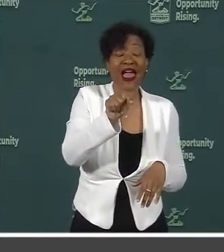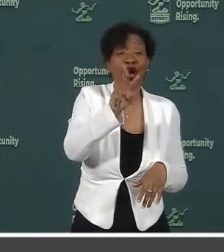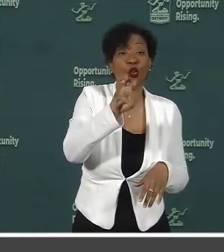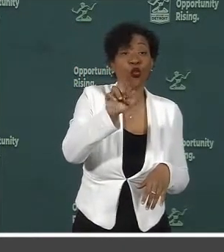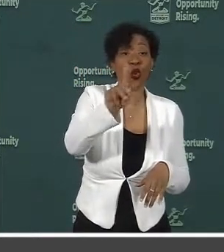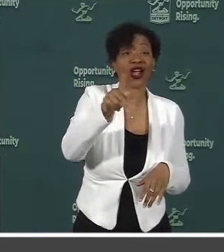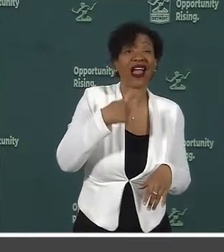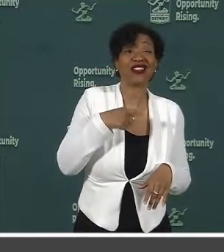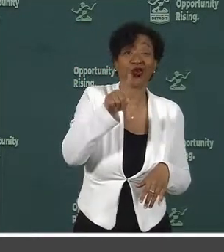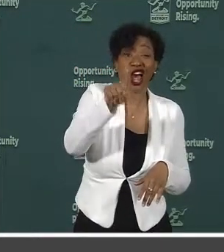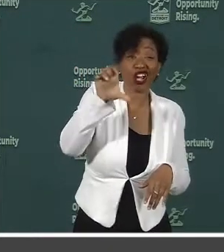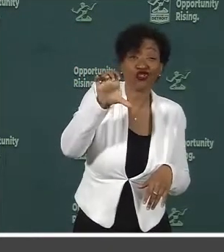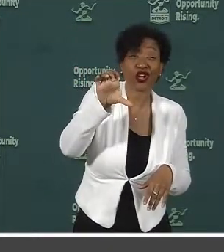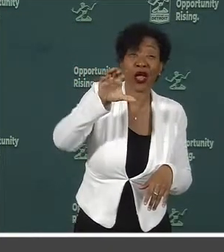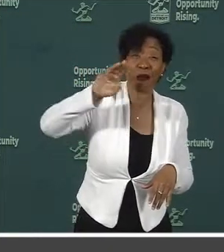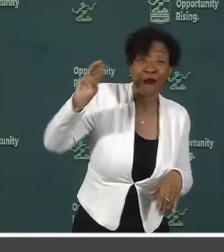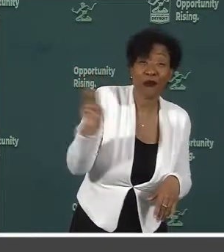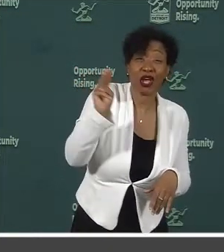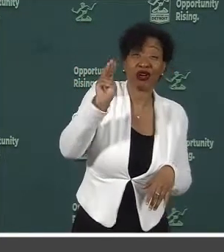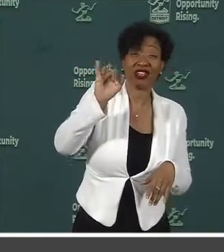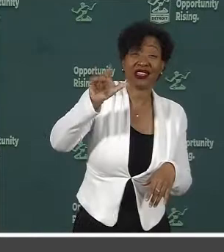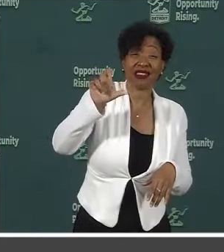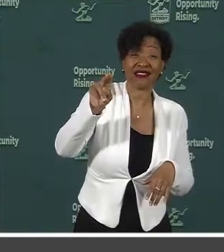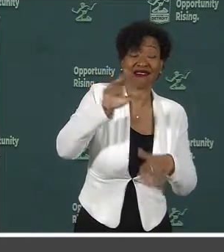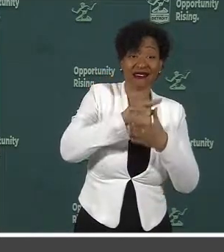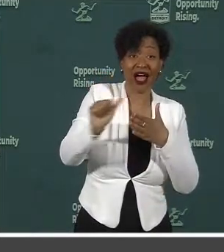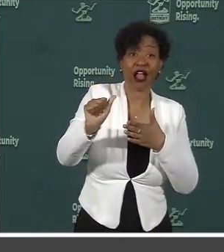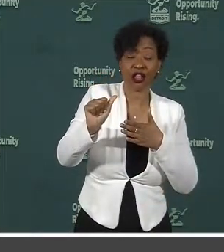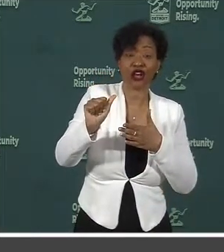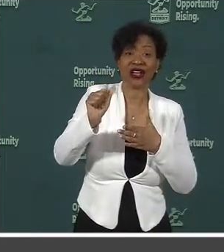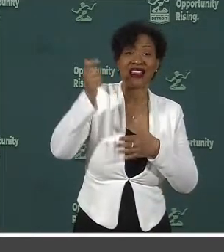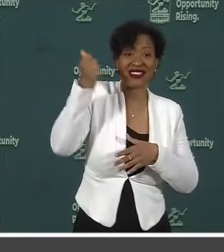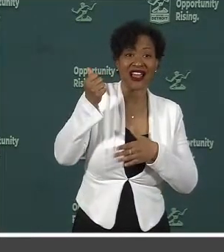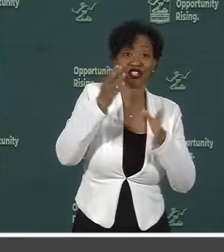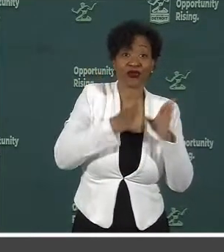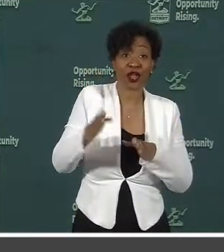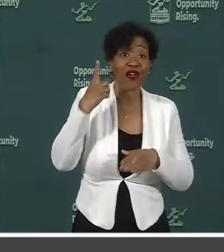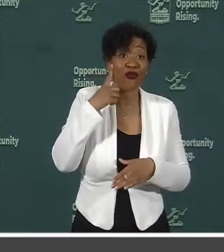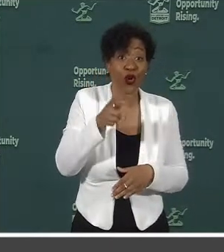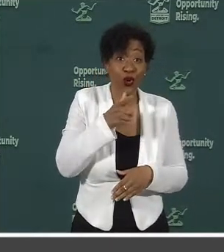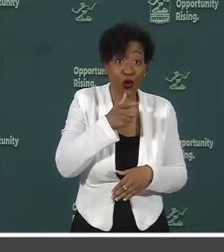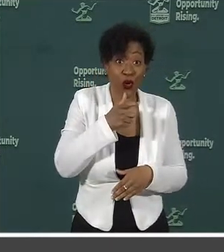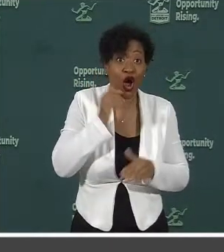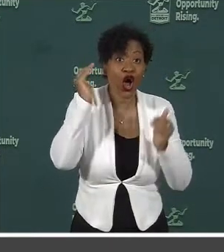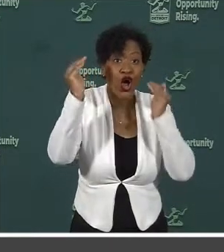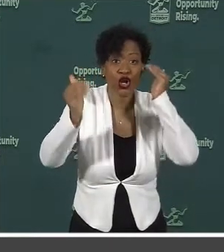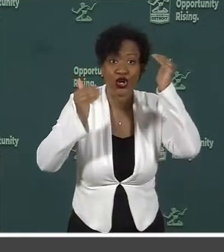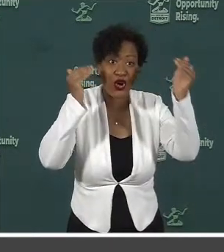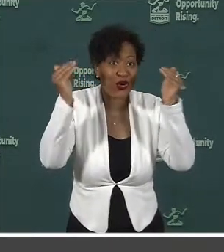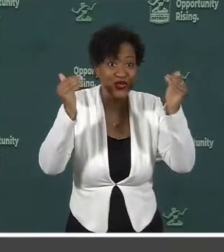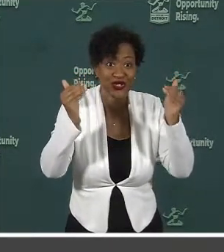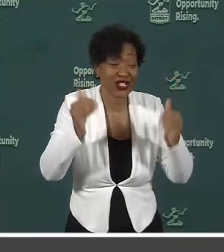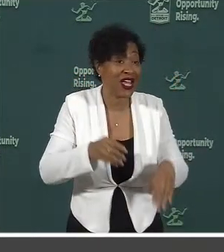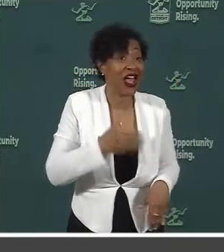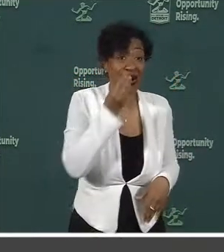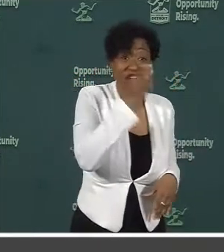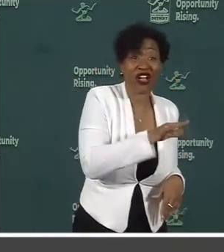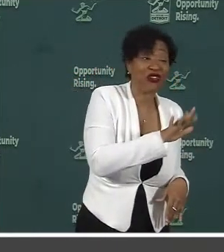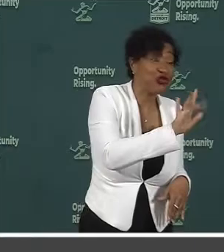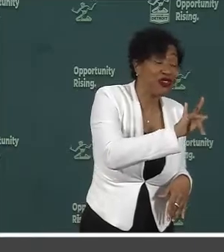KIDS FOR ADULTS I DON'T CARE IF YOU'RE TWENTY FIVE OR FORTY FIVE OR SIXTY FIVE THIS IS ONE